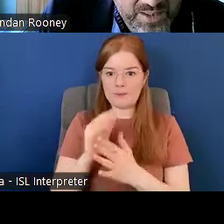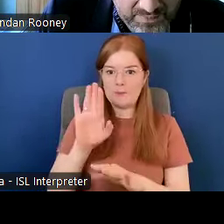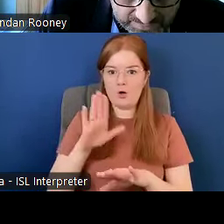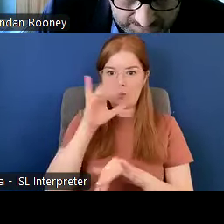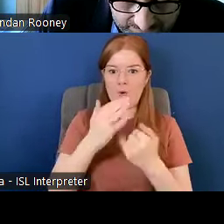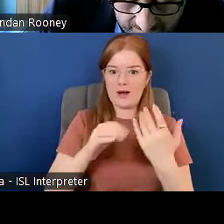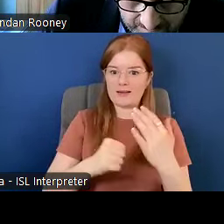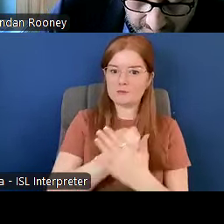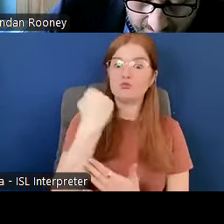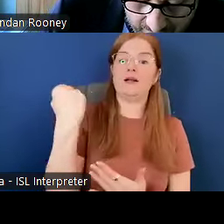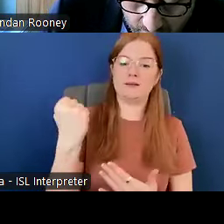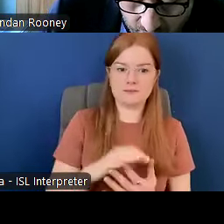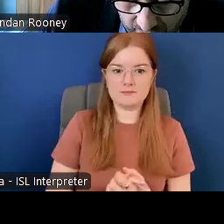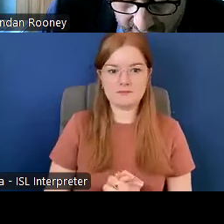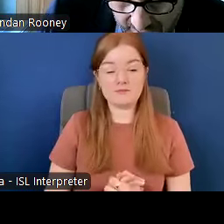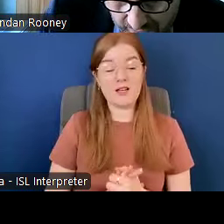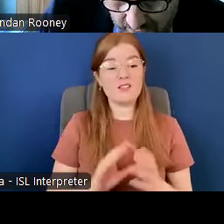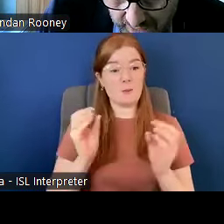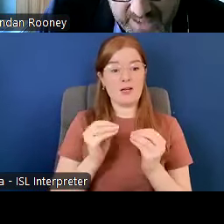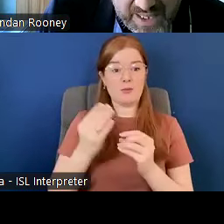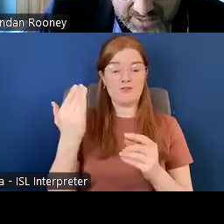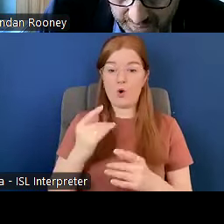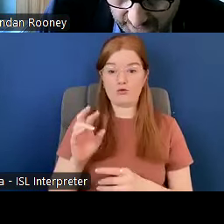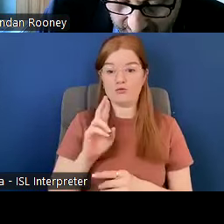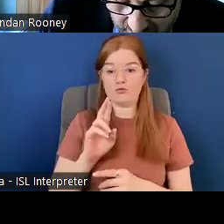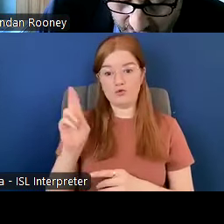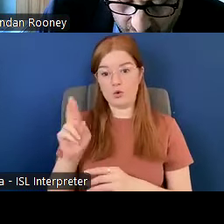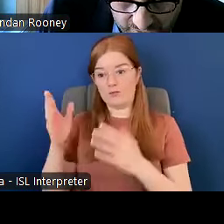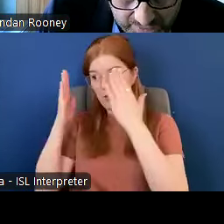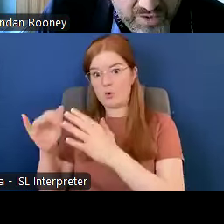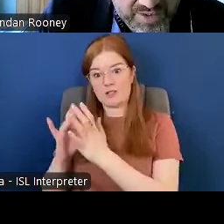earlier, though Hone relied heavily on ecclesiastical patronage, she also produced